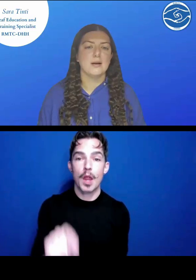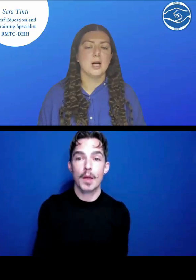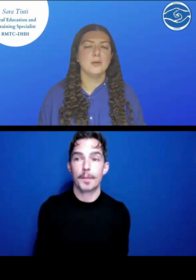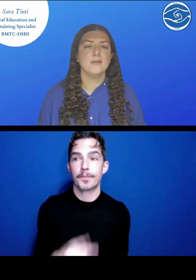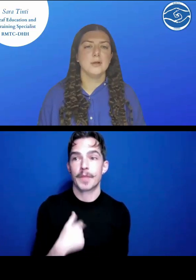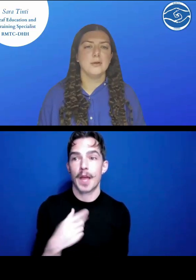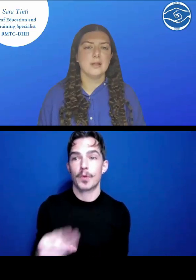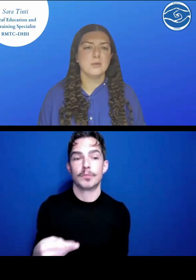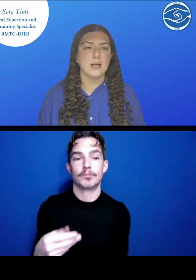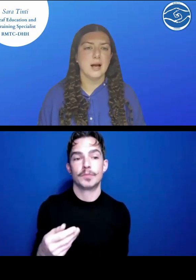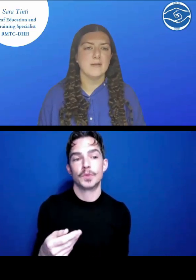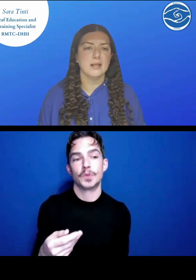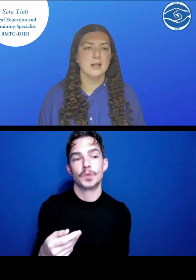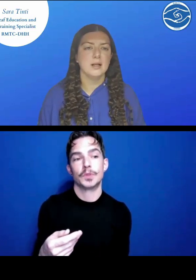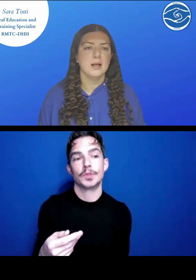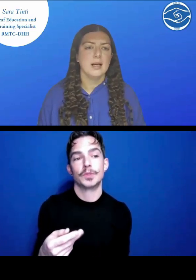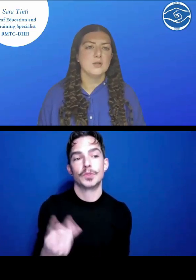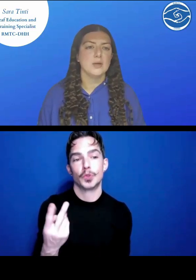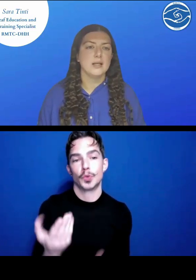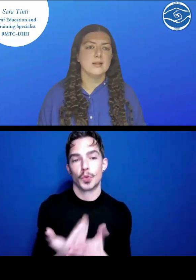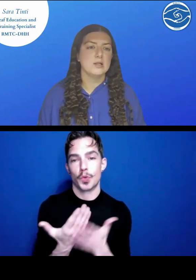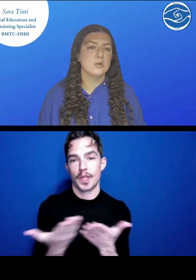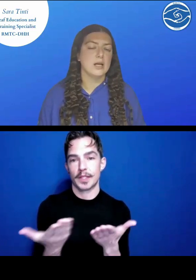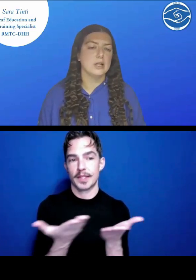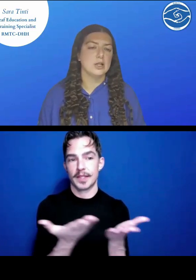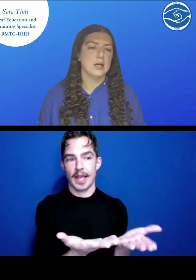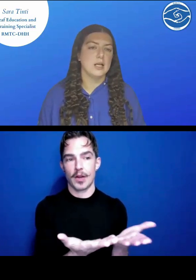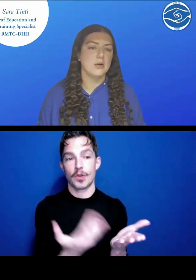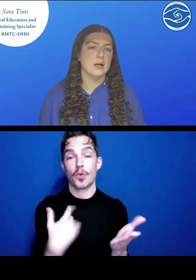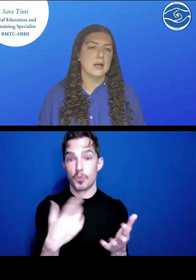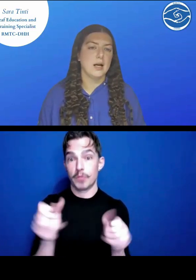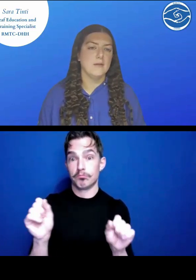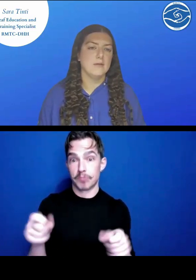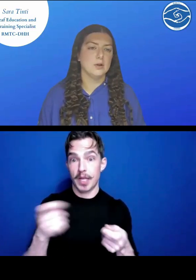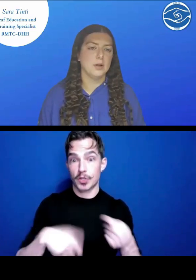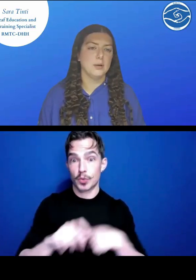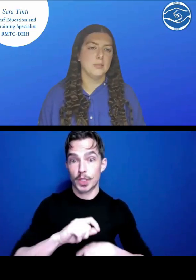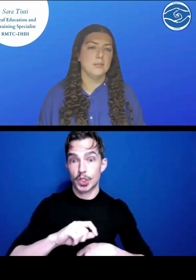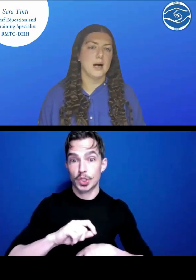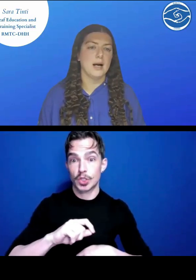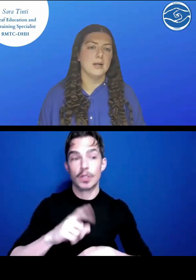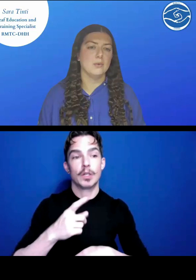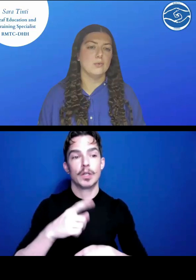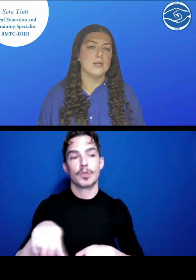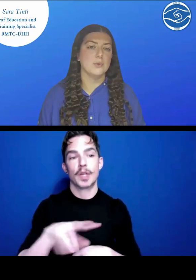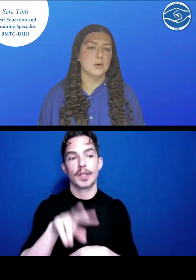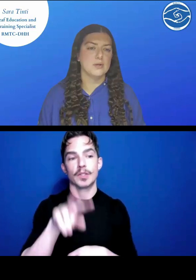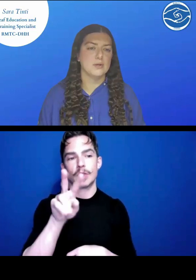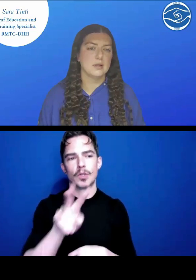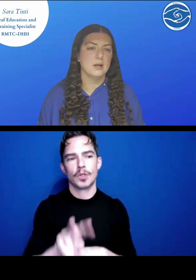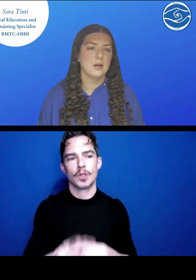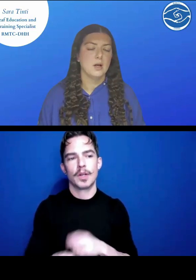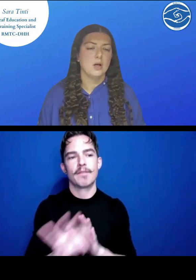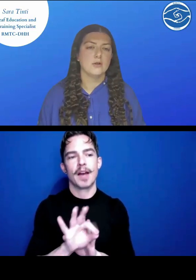down. A couple of new things we have in here is we can switch and you can kind of look by resource.